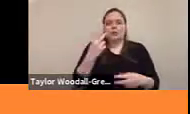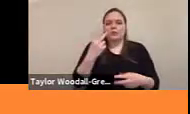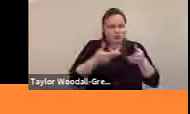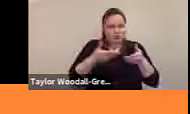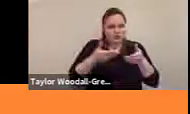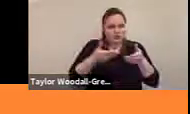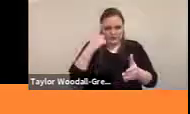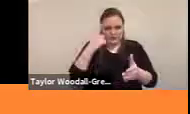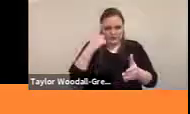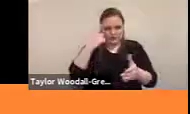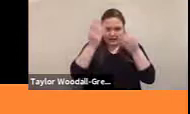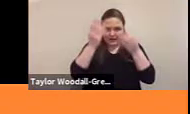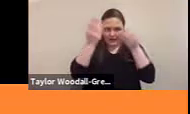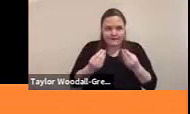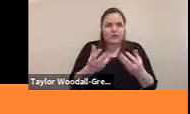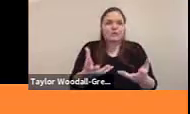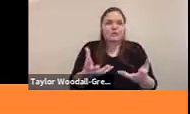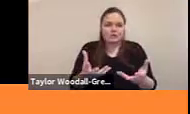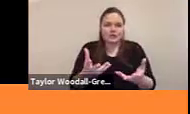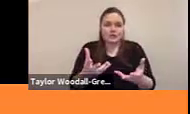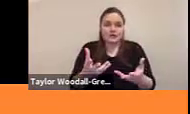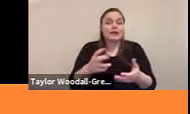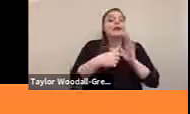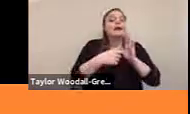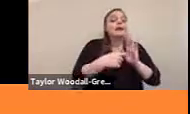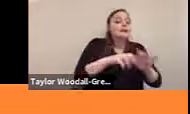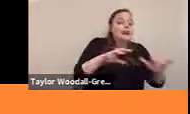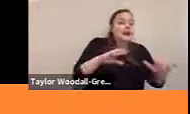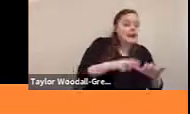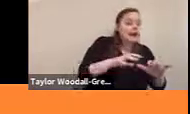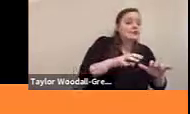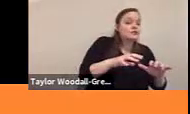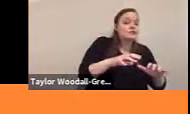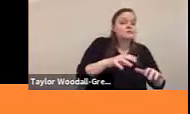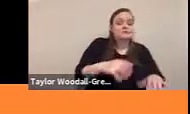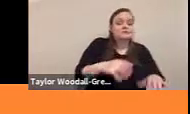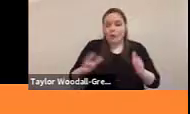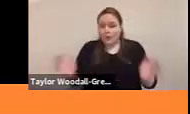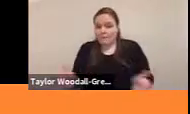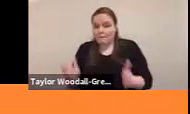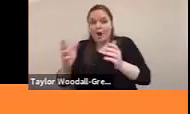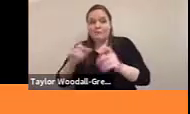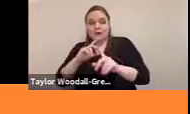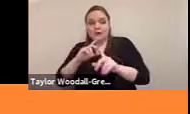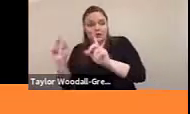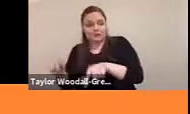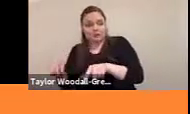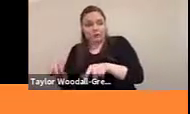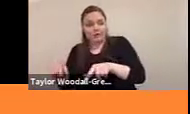indicating an action, prompting a response or distinguishing a visual element?